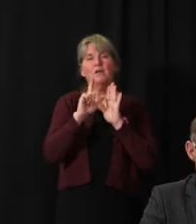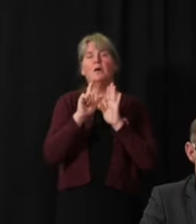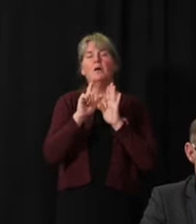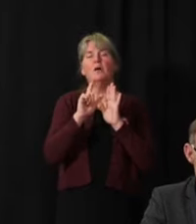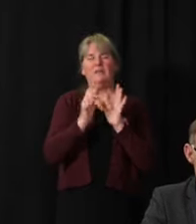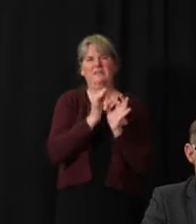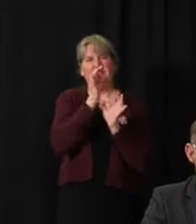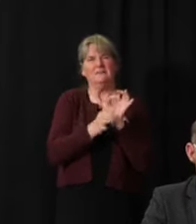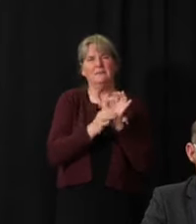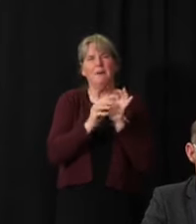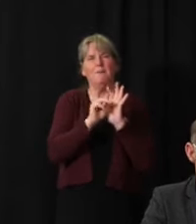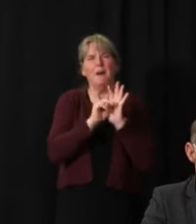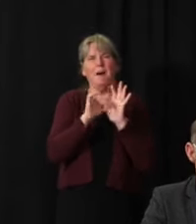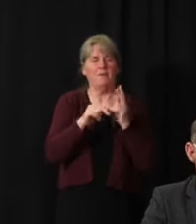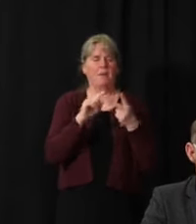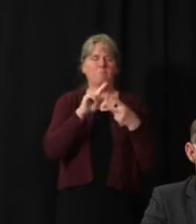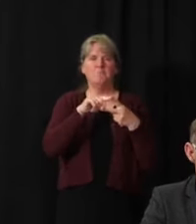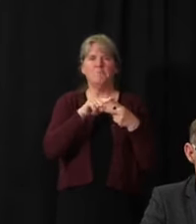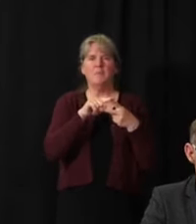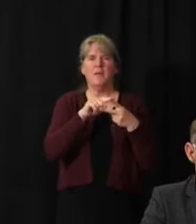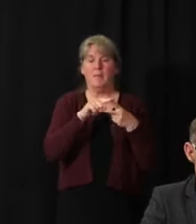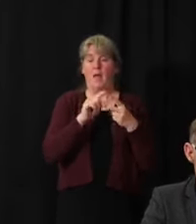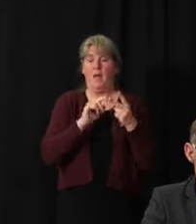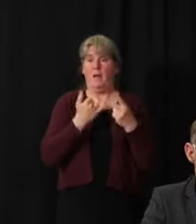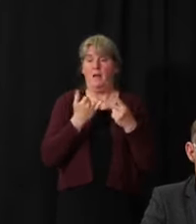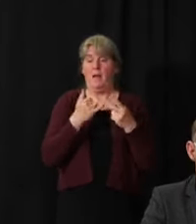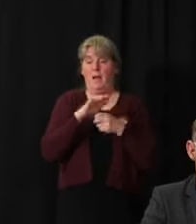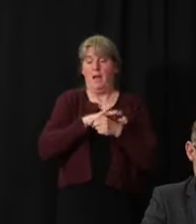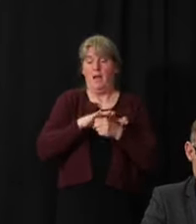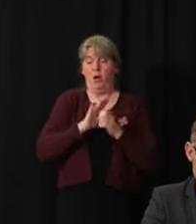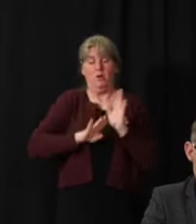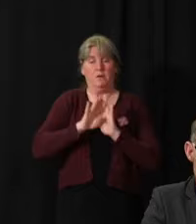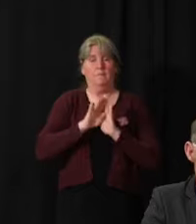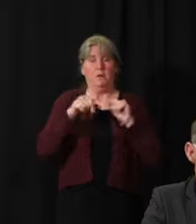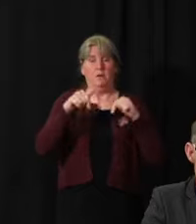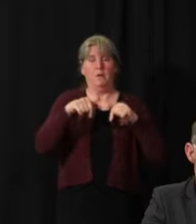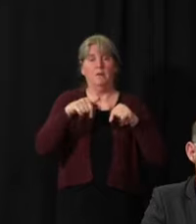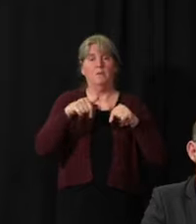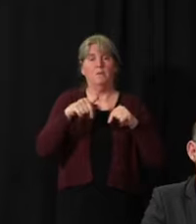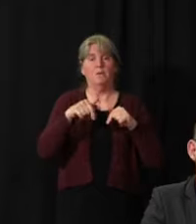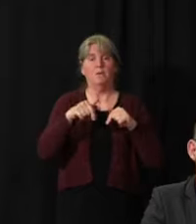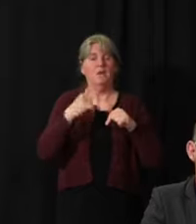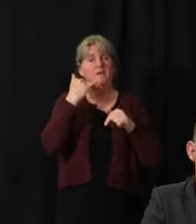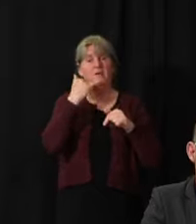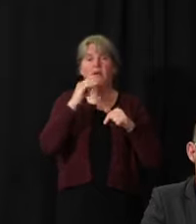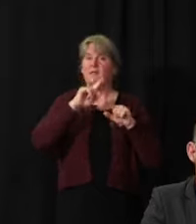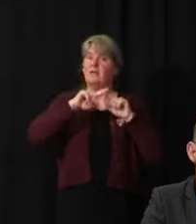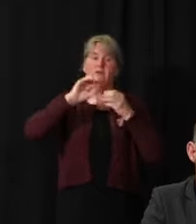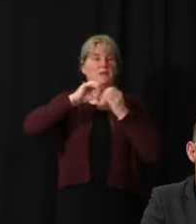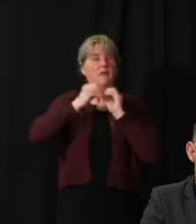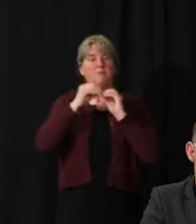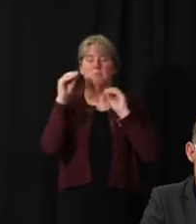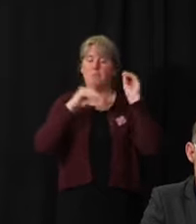been talking about is one that is now developed locally and if